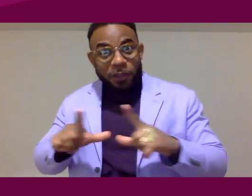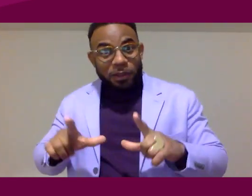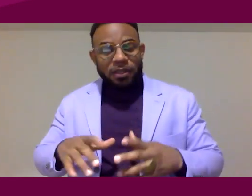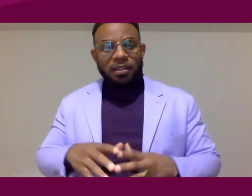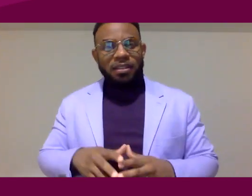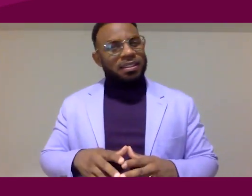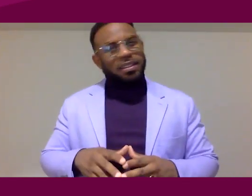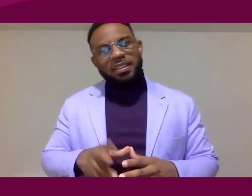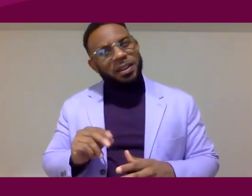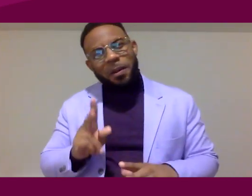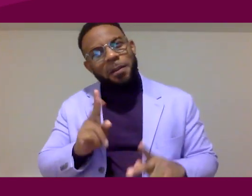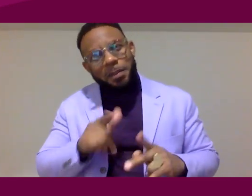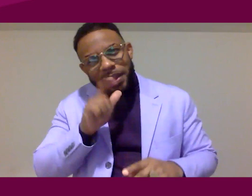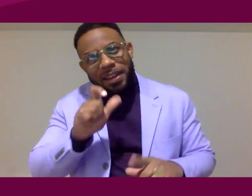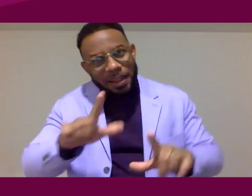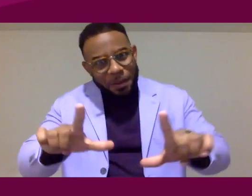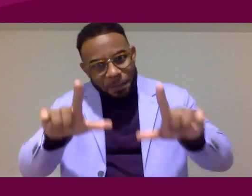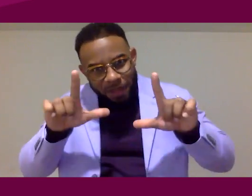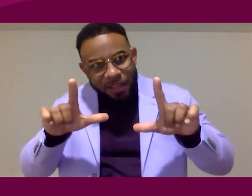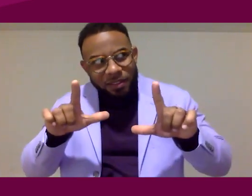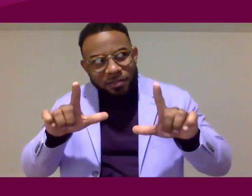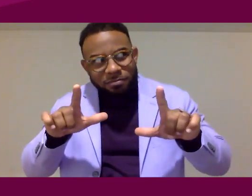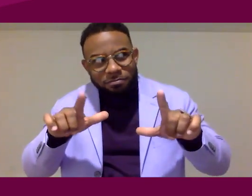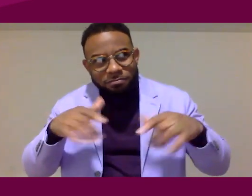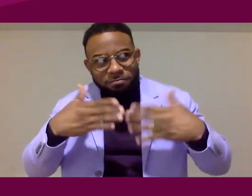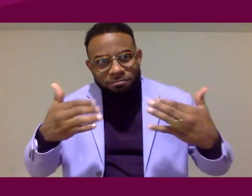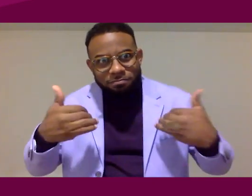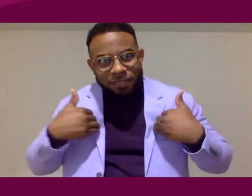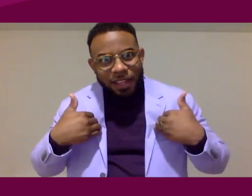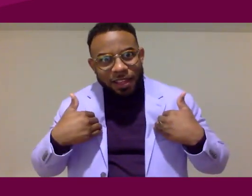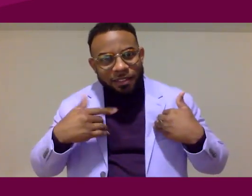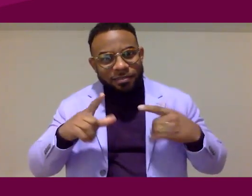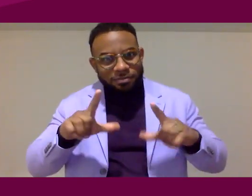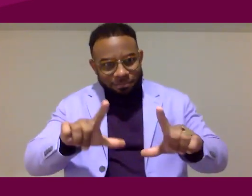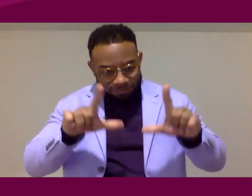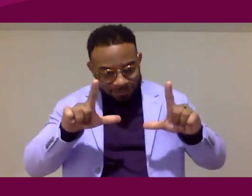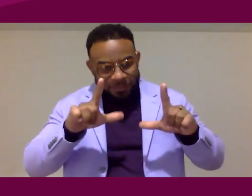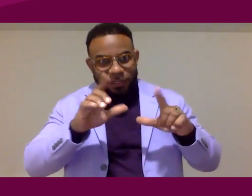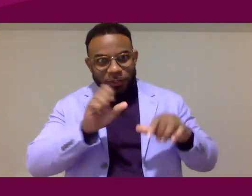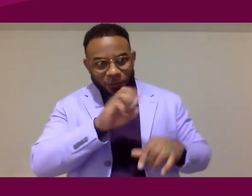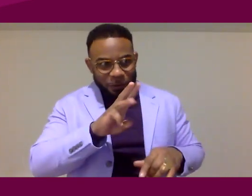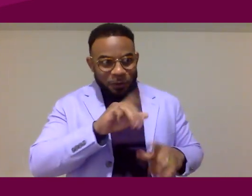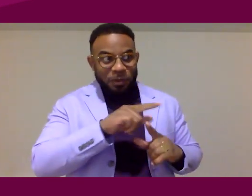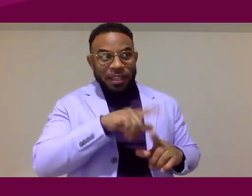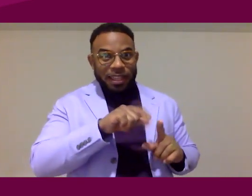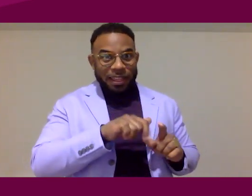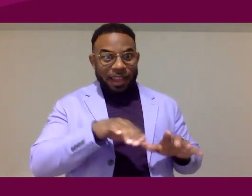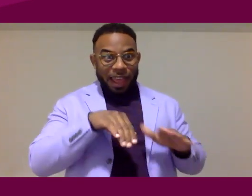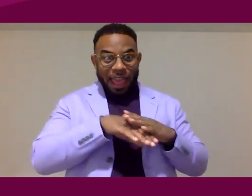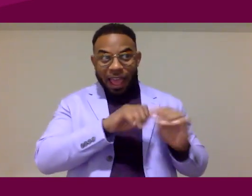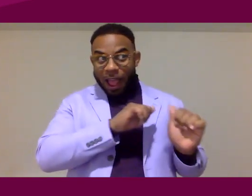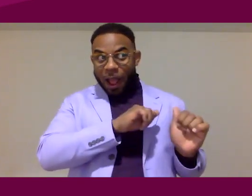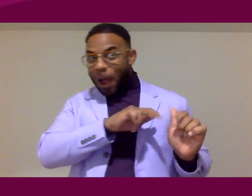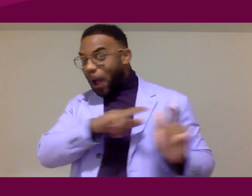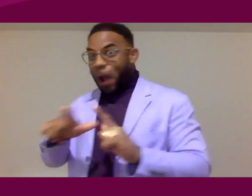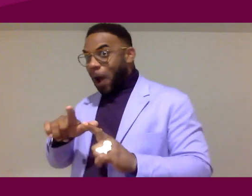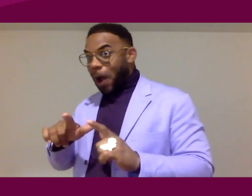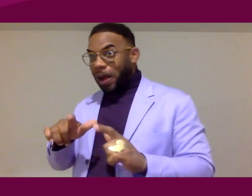No, people that need magnification have a magnification software so that they can access everything.